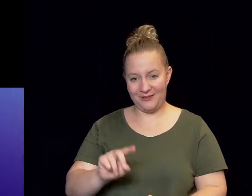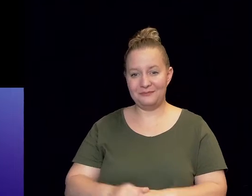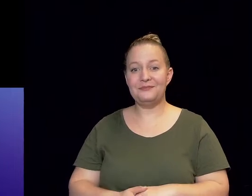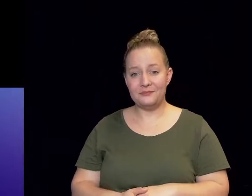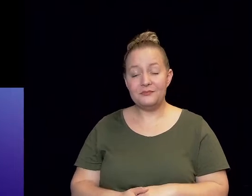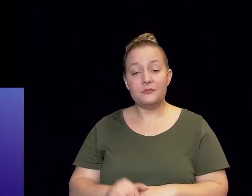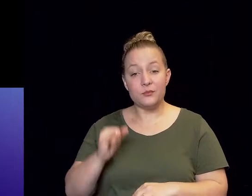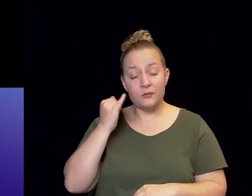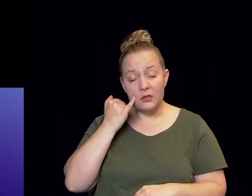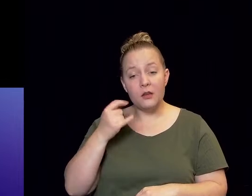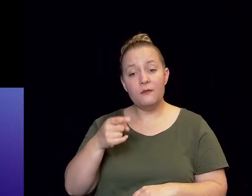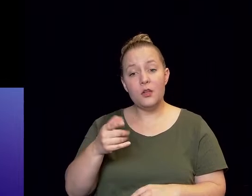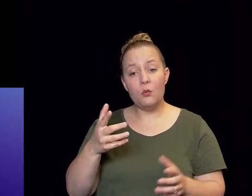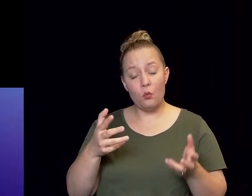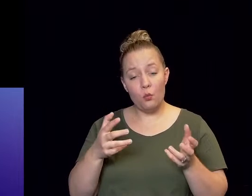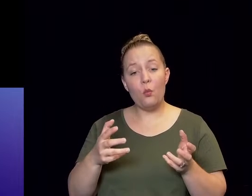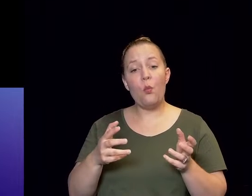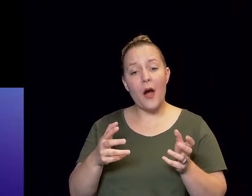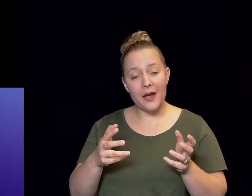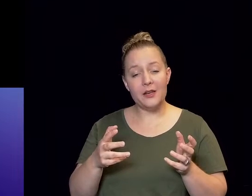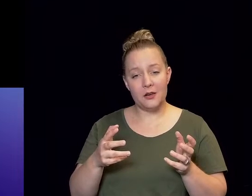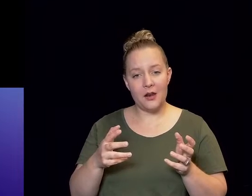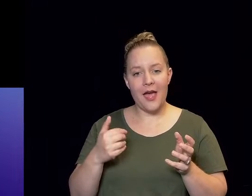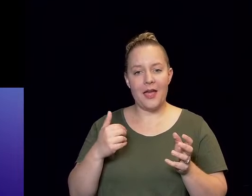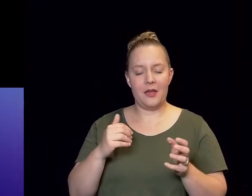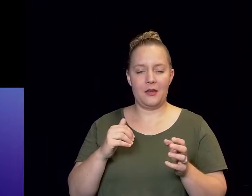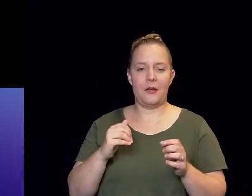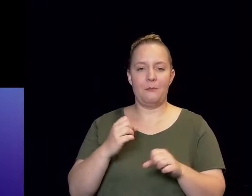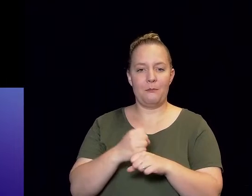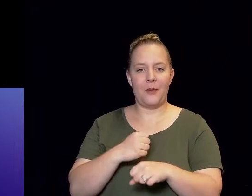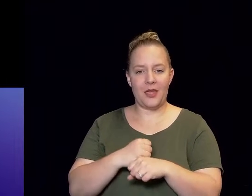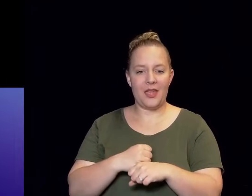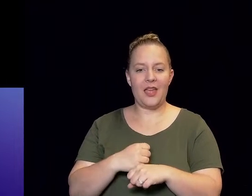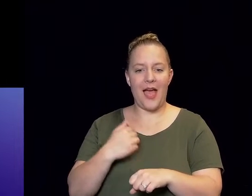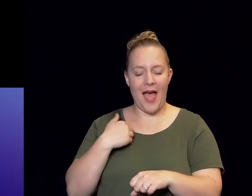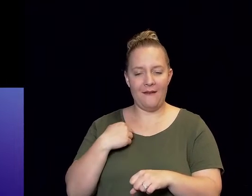If you would like to put this in standard form and have the b first, if you want to switch those